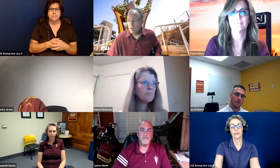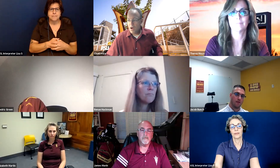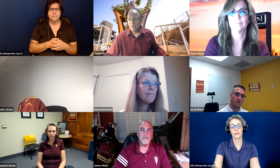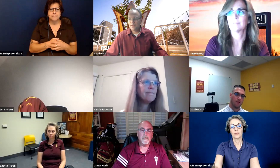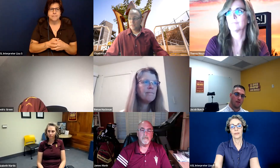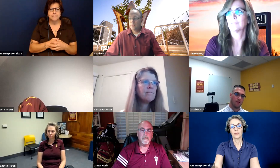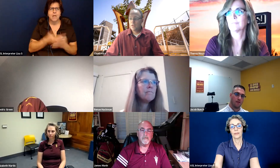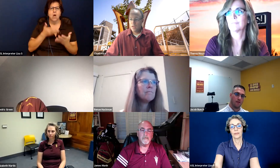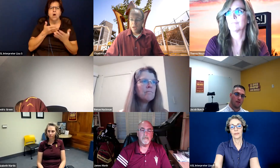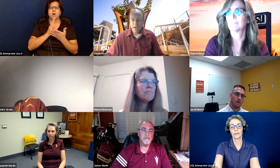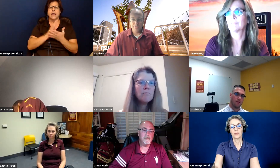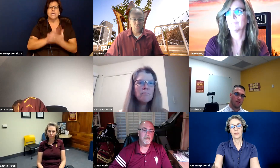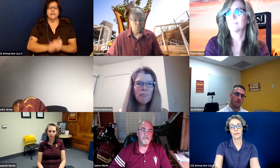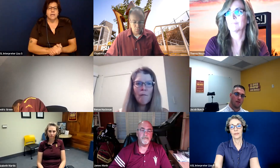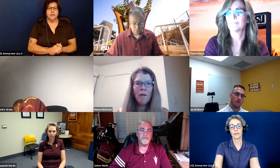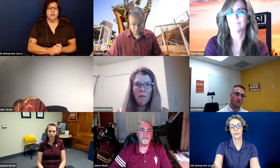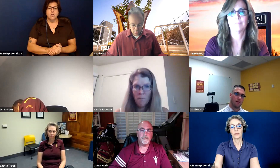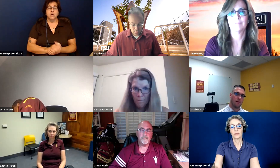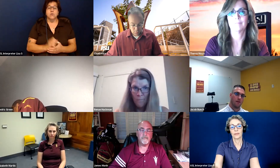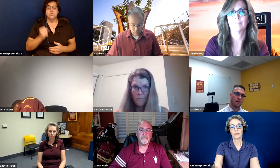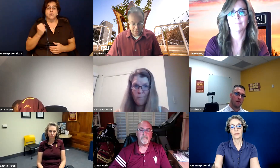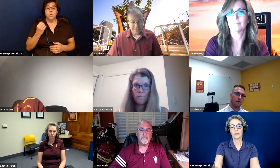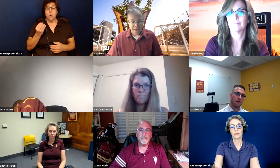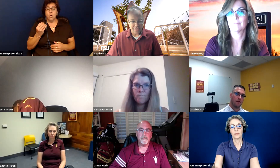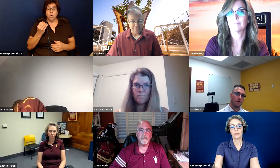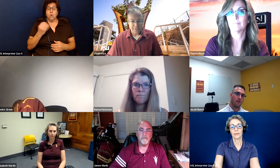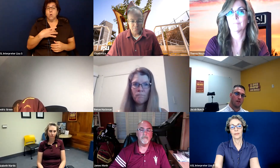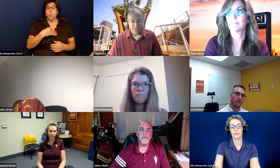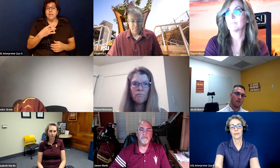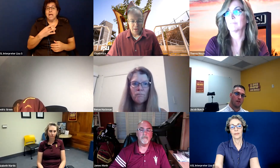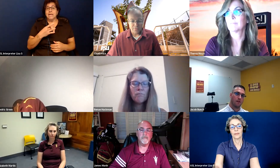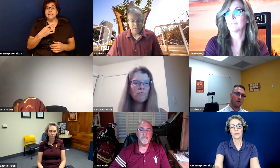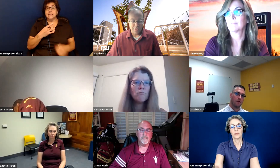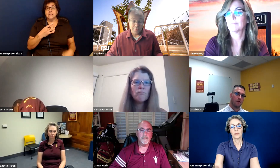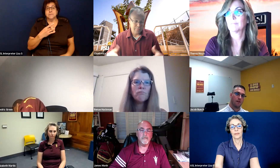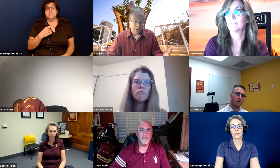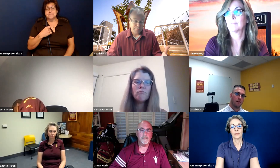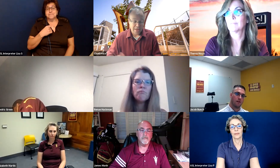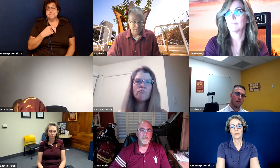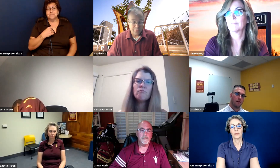All right. So we'd like to ask a little bit about our panel